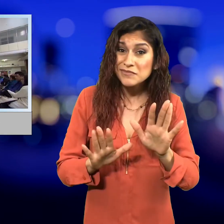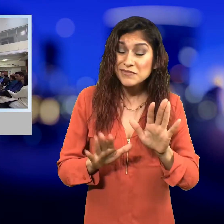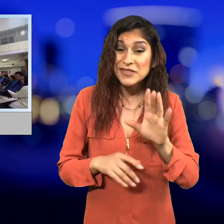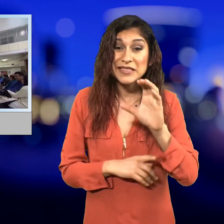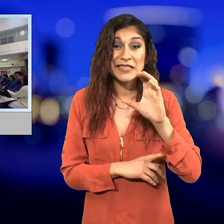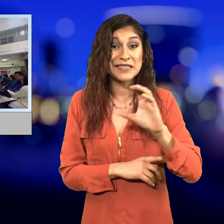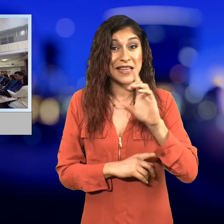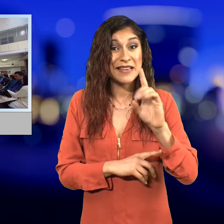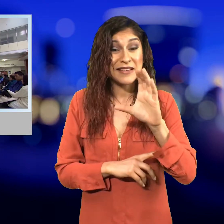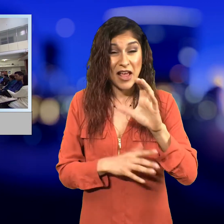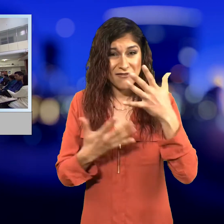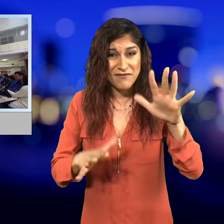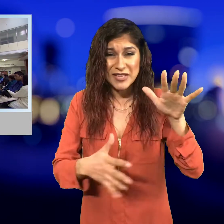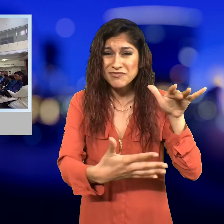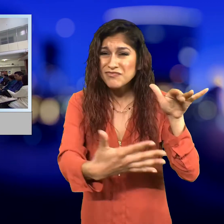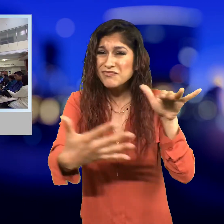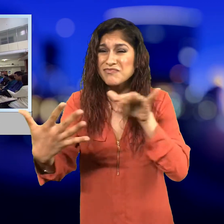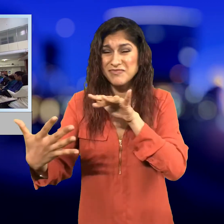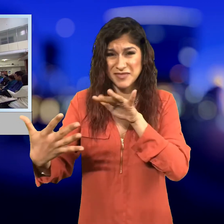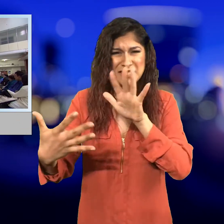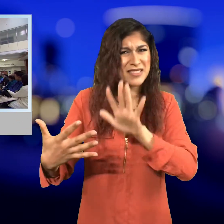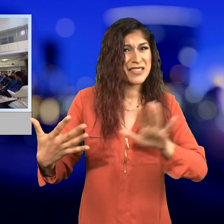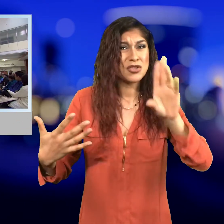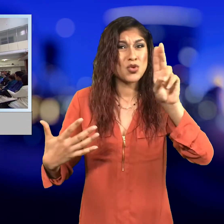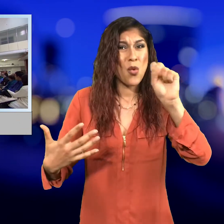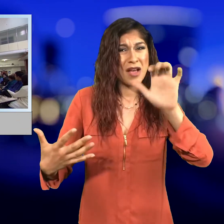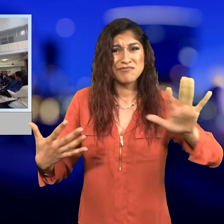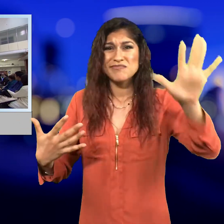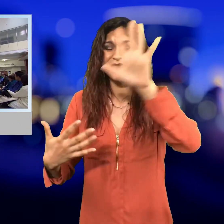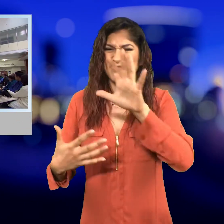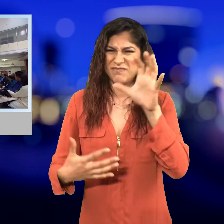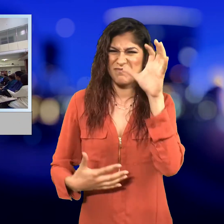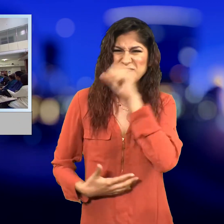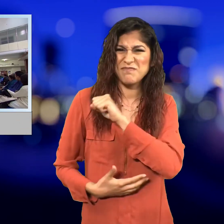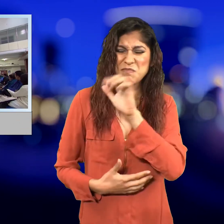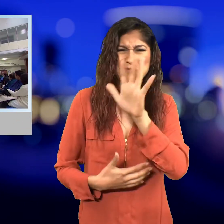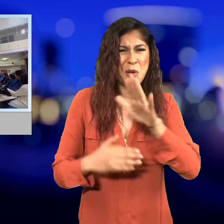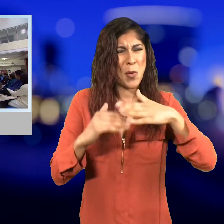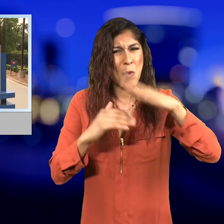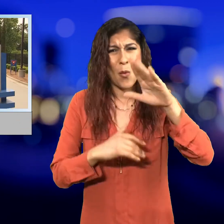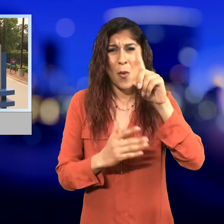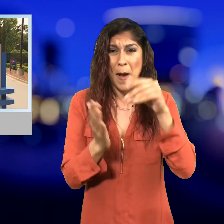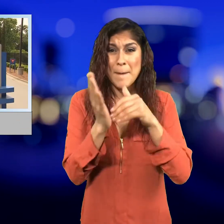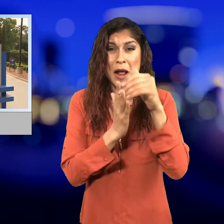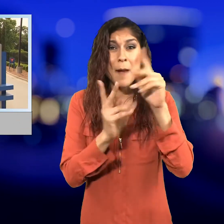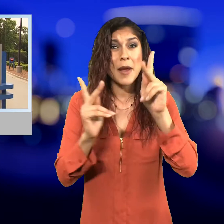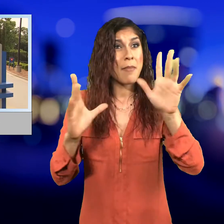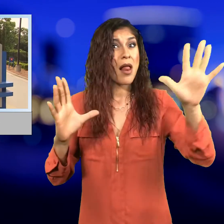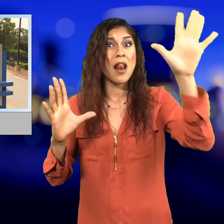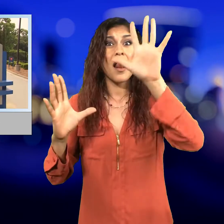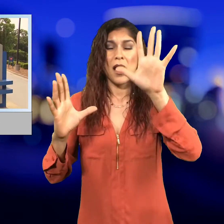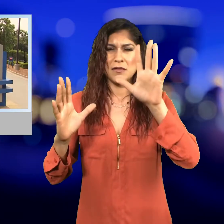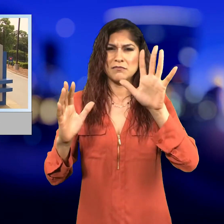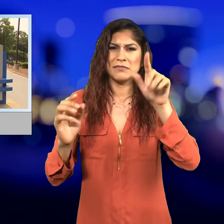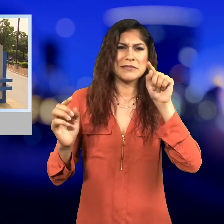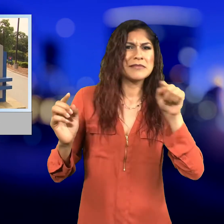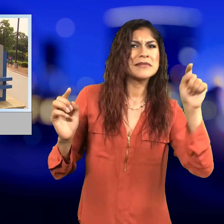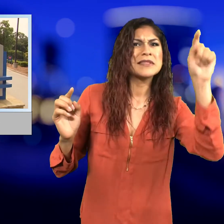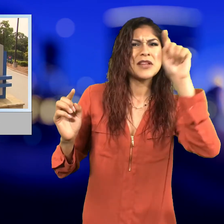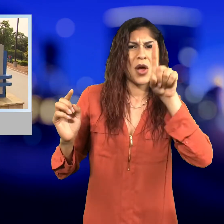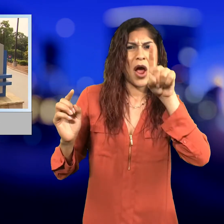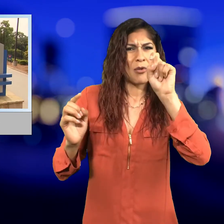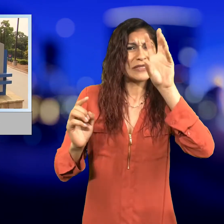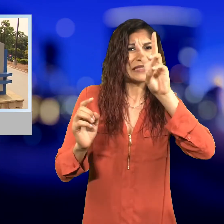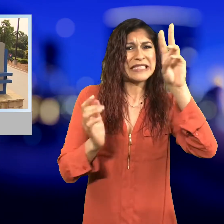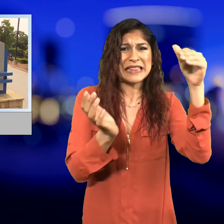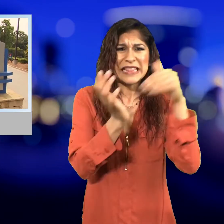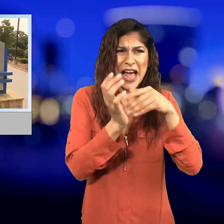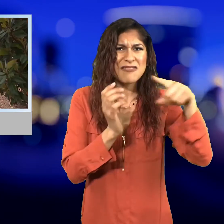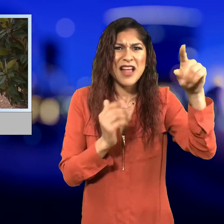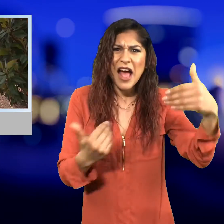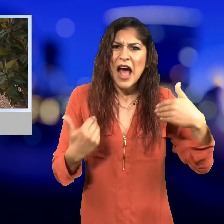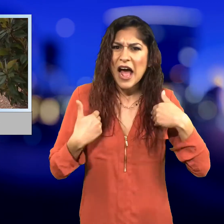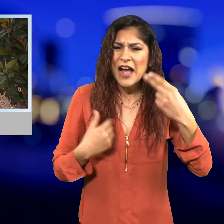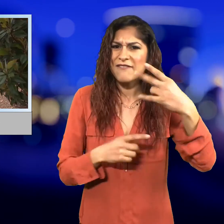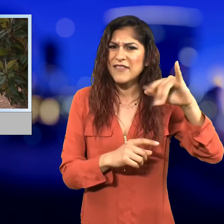According to the CDC, roughly 166,000 of more than 1 million people in United States who